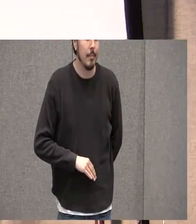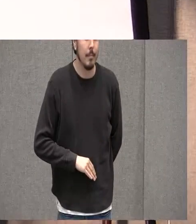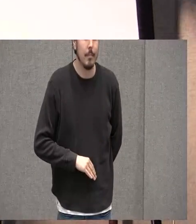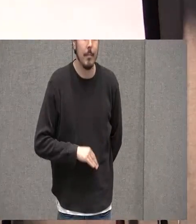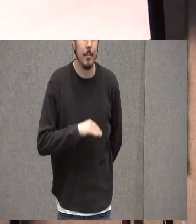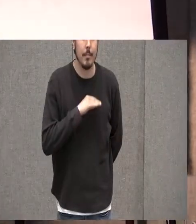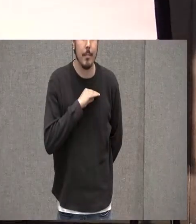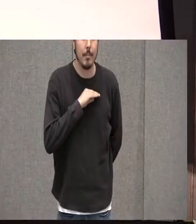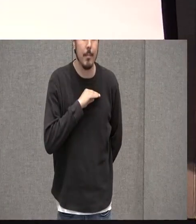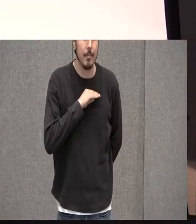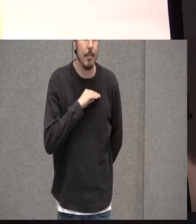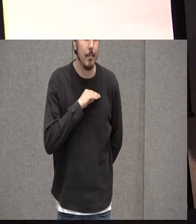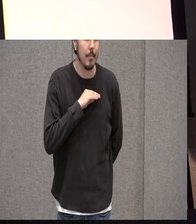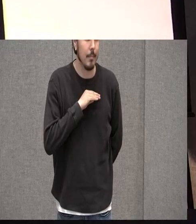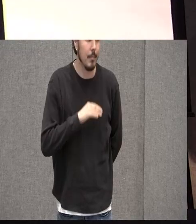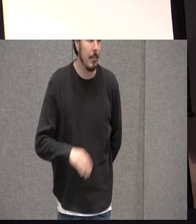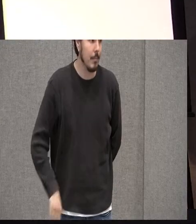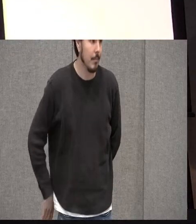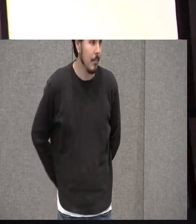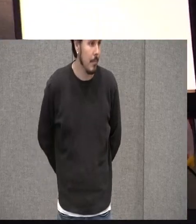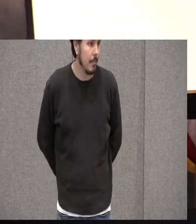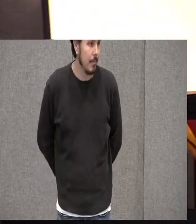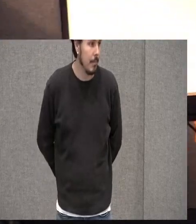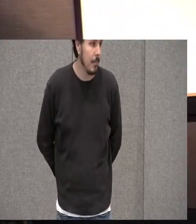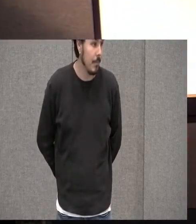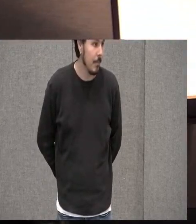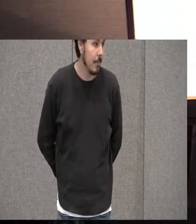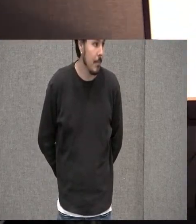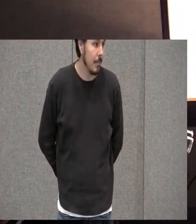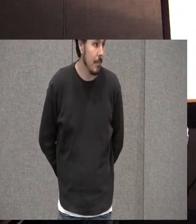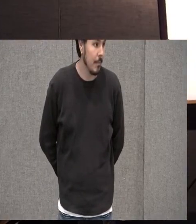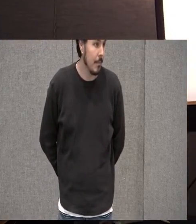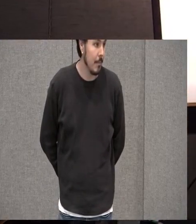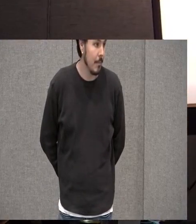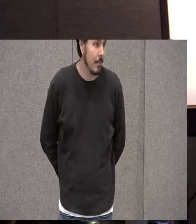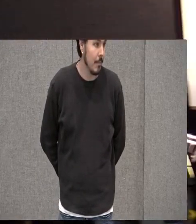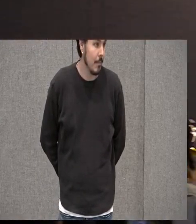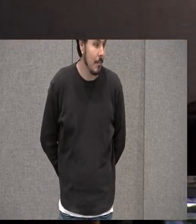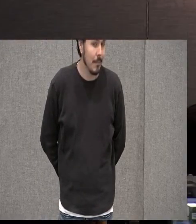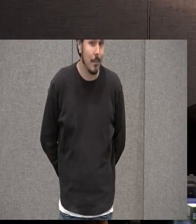[Ms Potter] That's right. [Mrs Rudd] So you're going to need a really bright light,